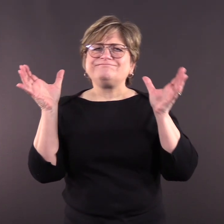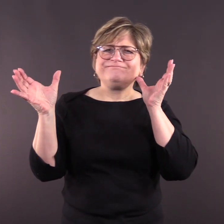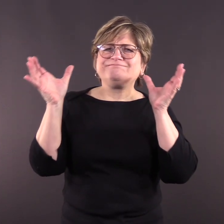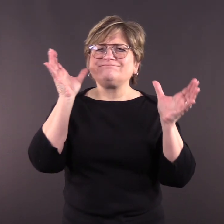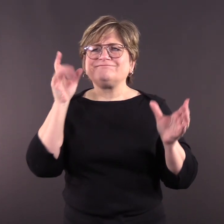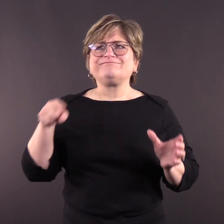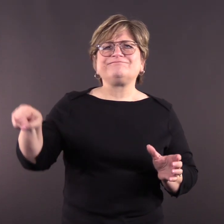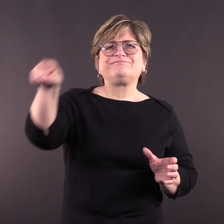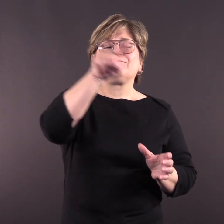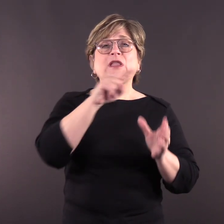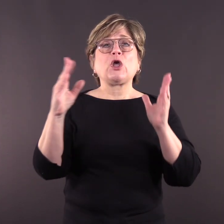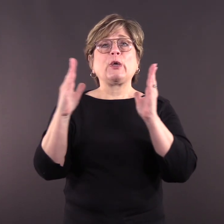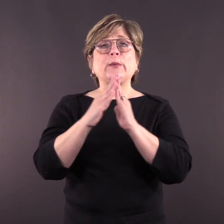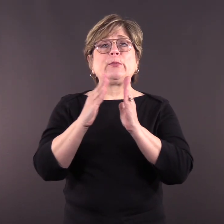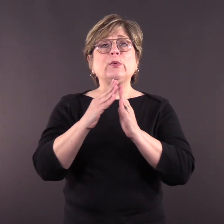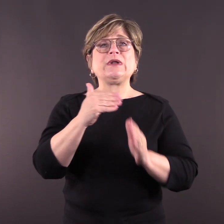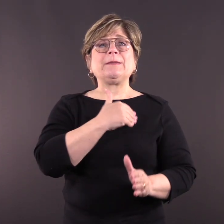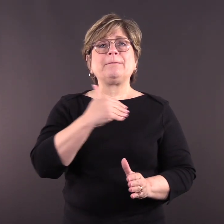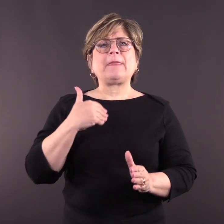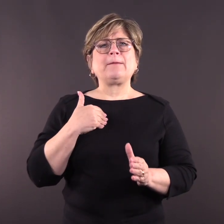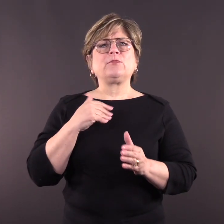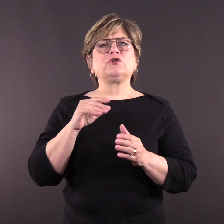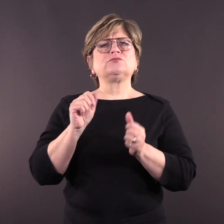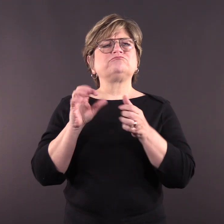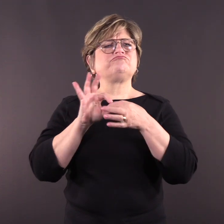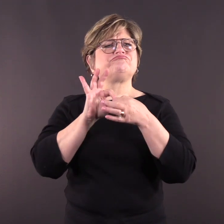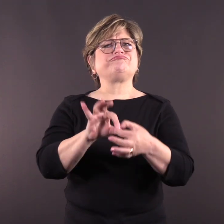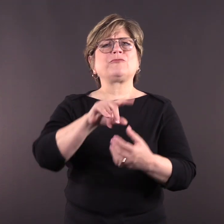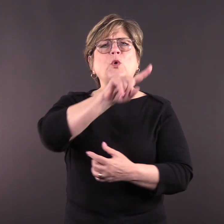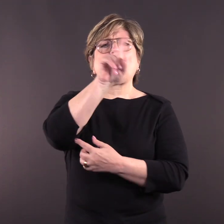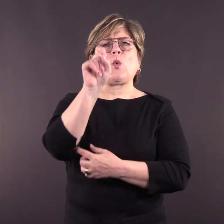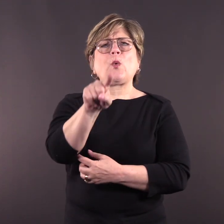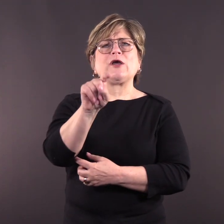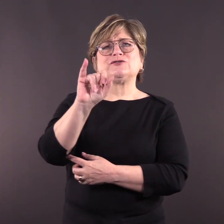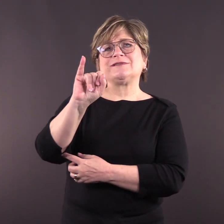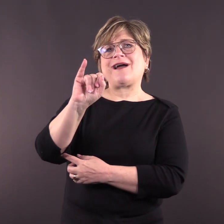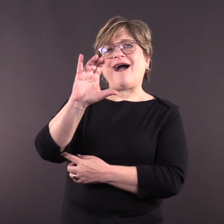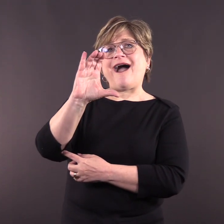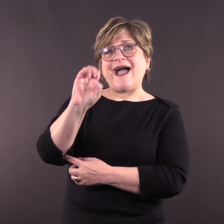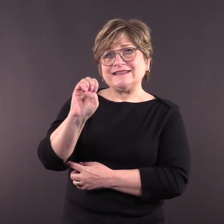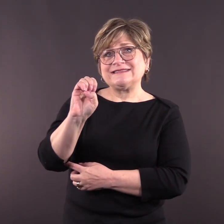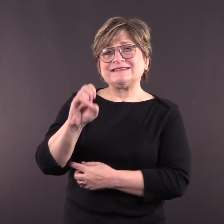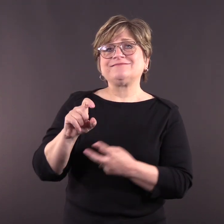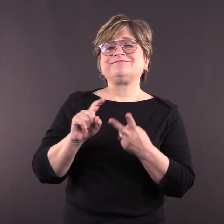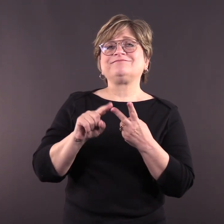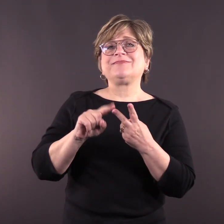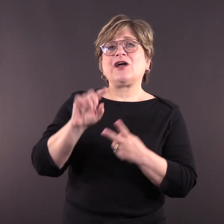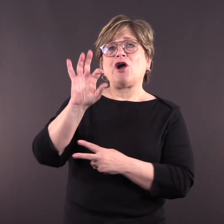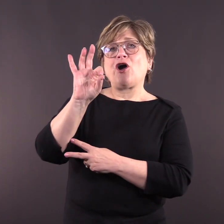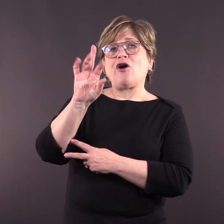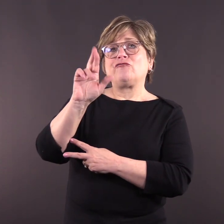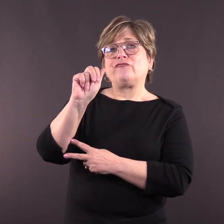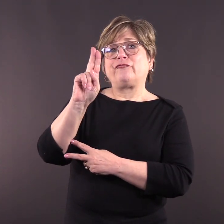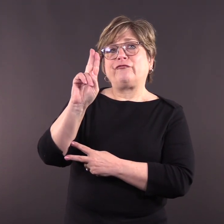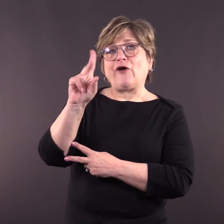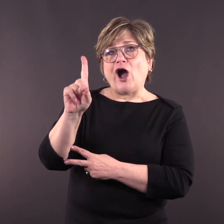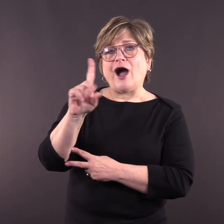We have been hearing from community members with questions about ICE,